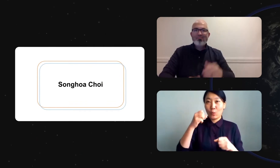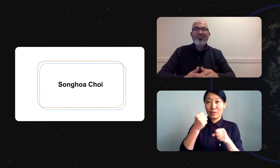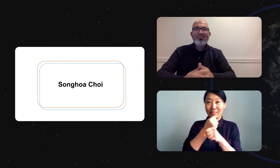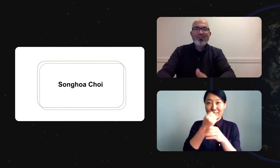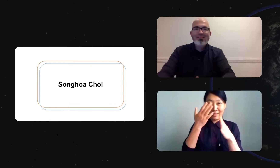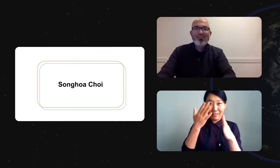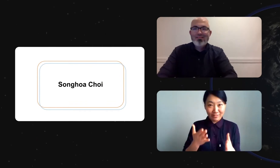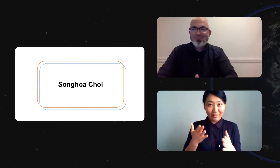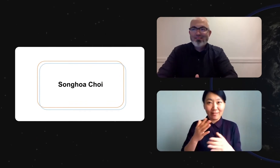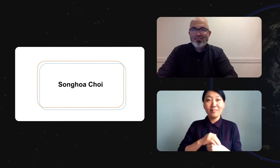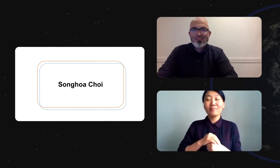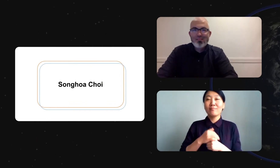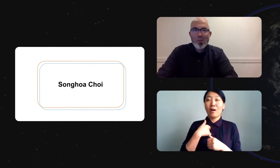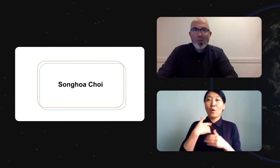I'm a biostatistician.